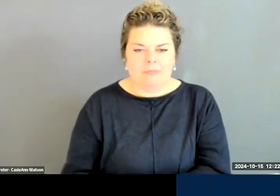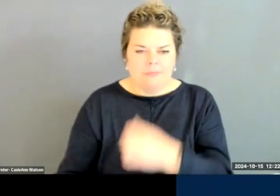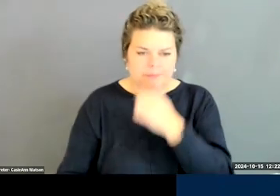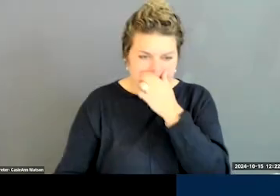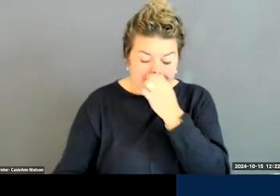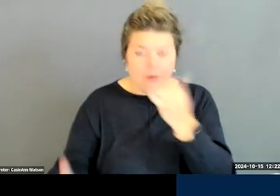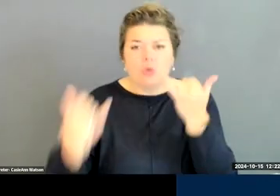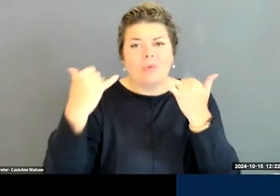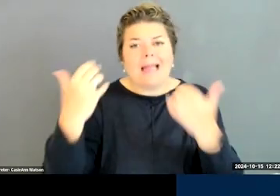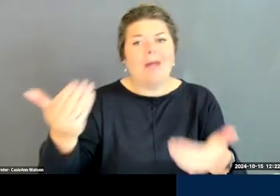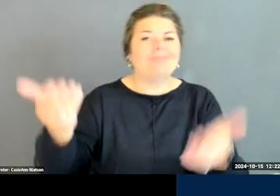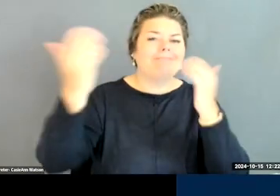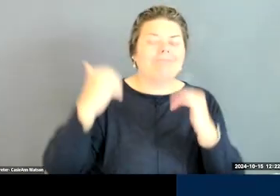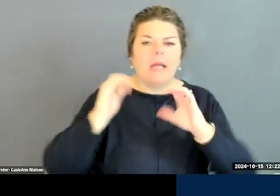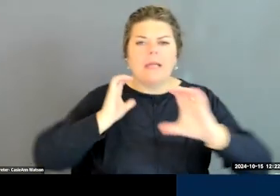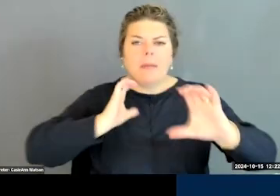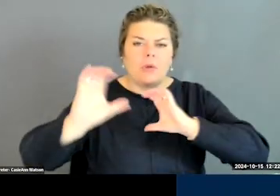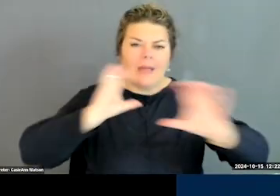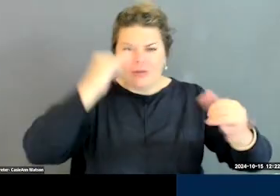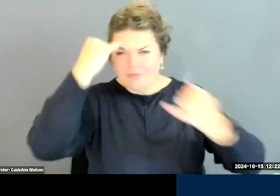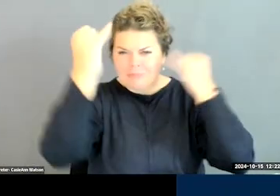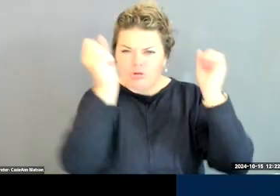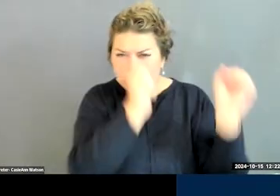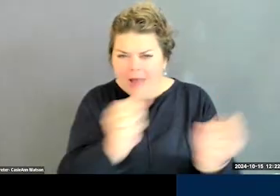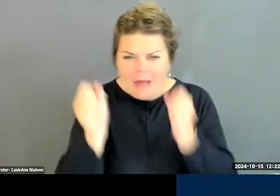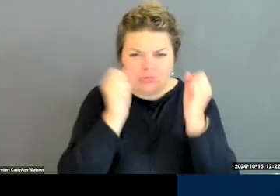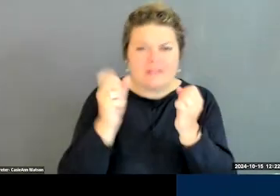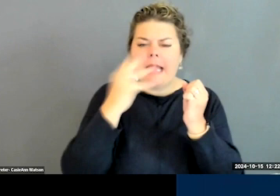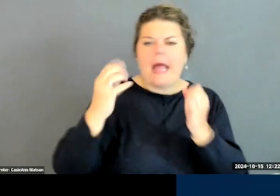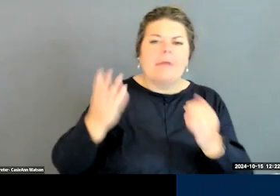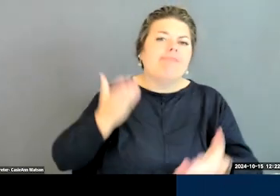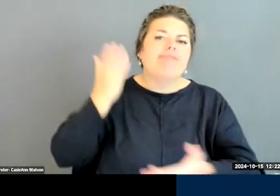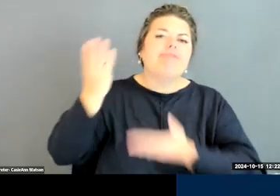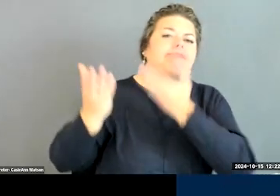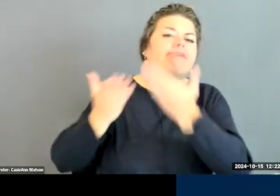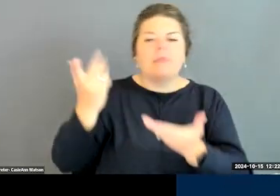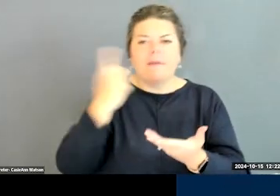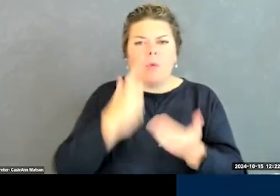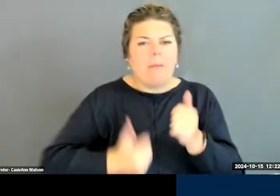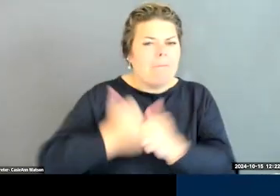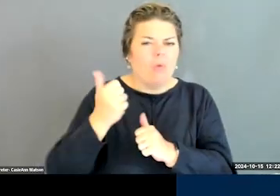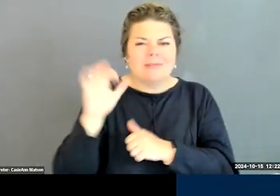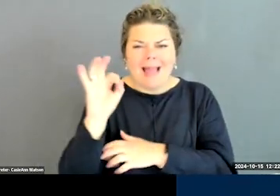So now let's move on to some communication strategies and some suggestions for addressing some of the most frequently asked questions